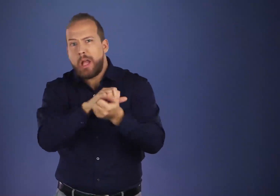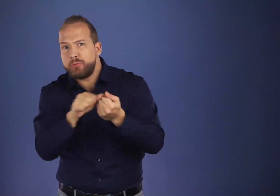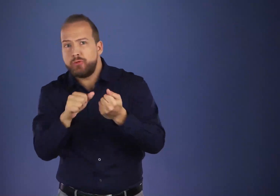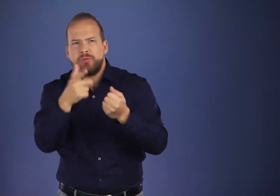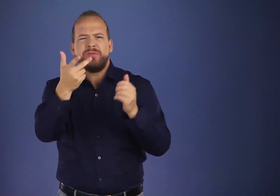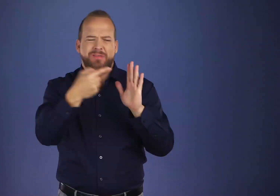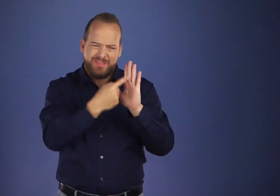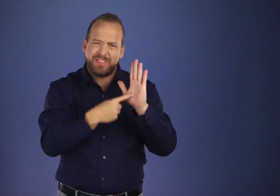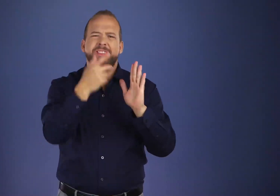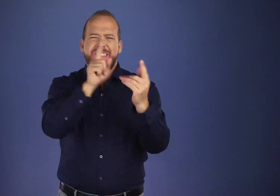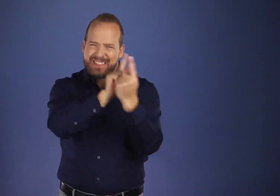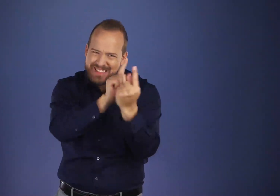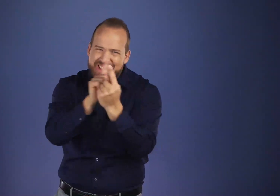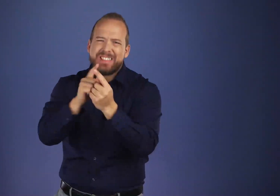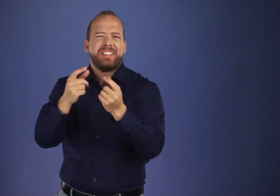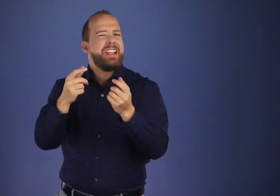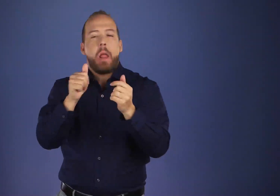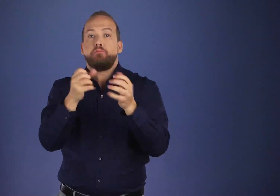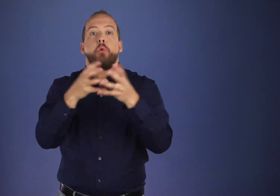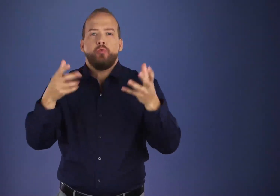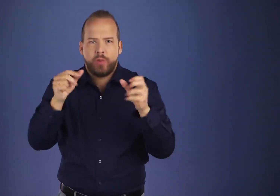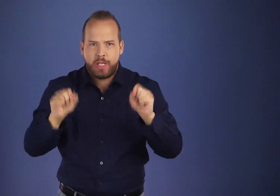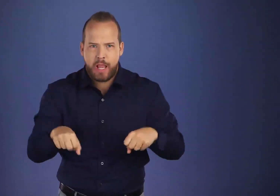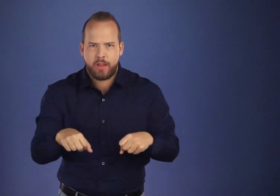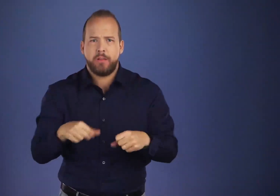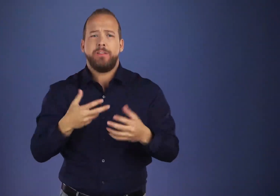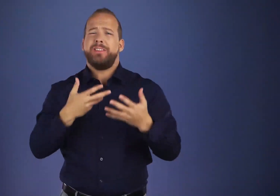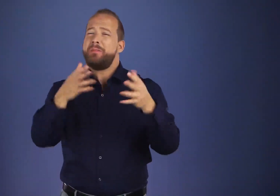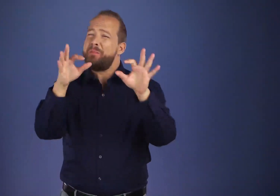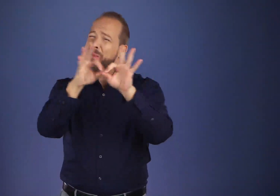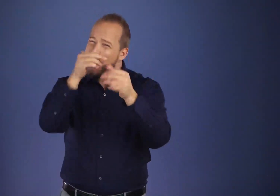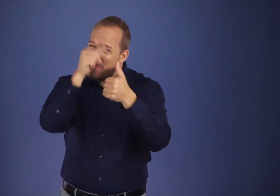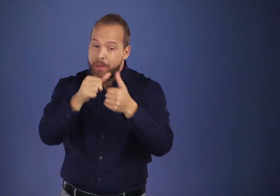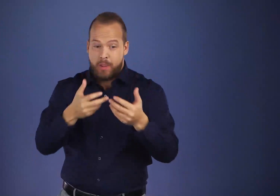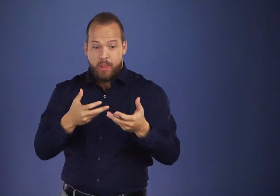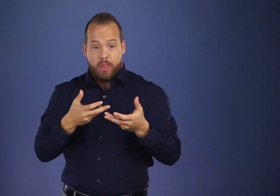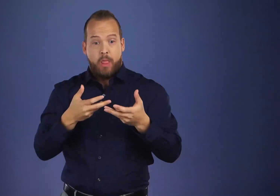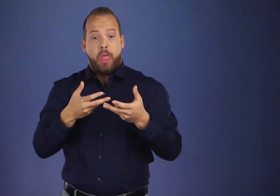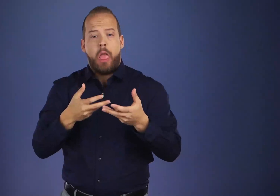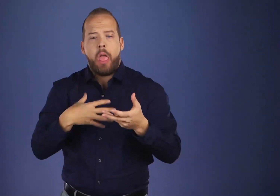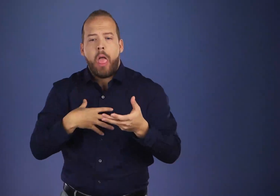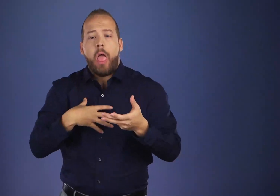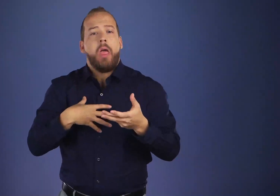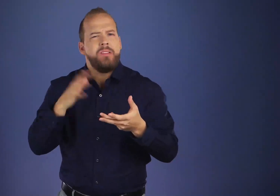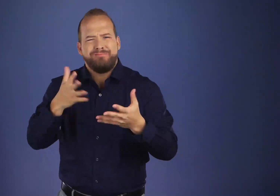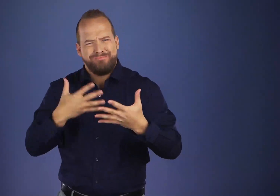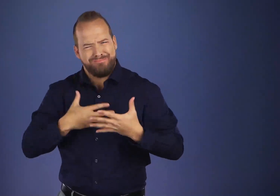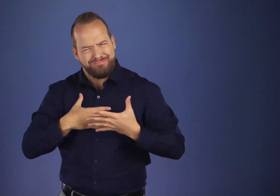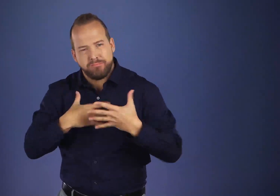even those who may be only a little or not at all aware of what we have done to them.